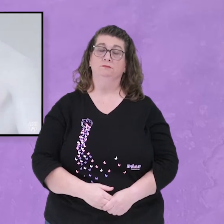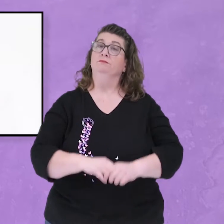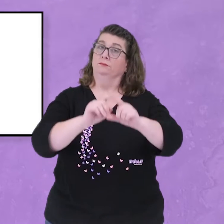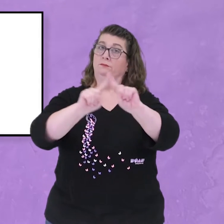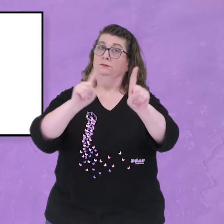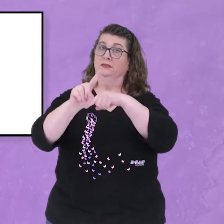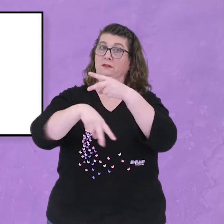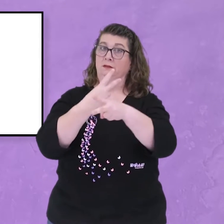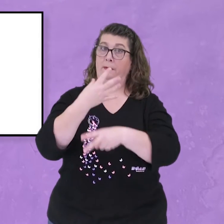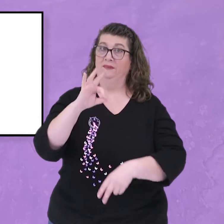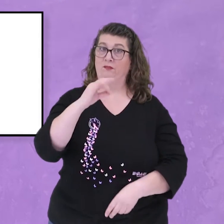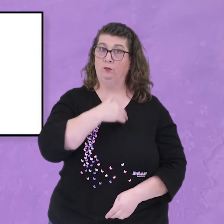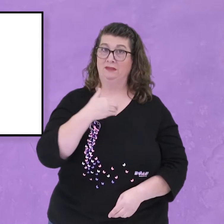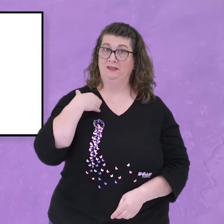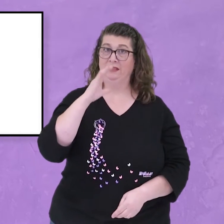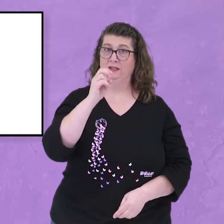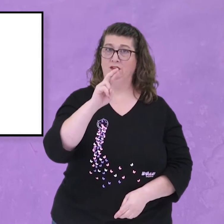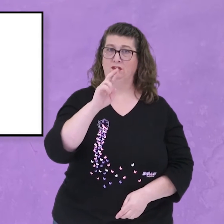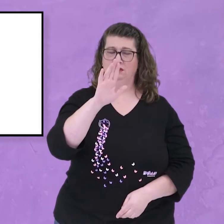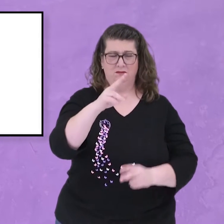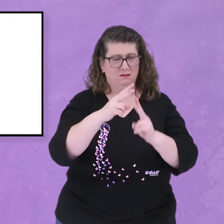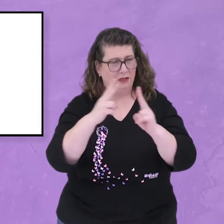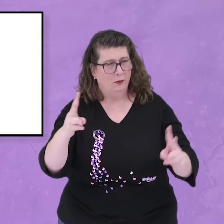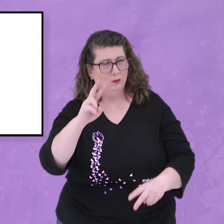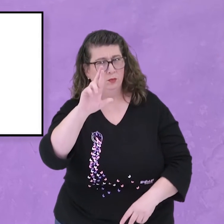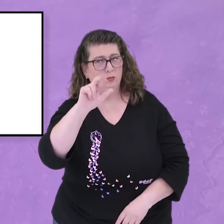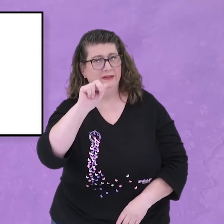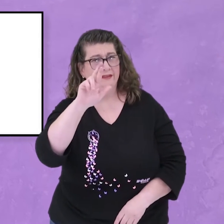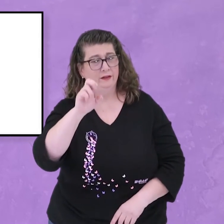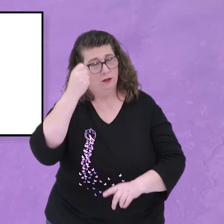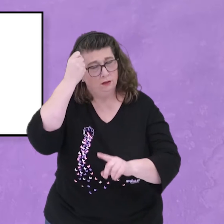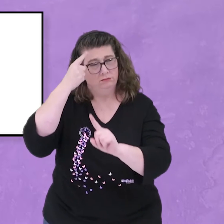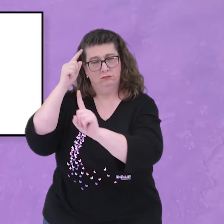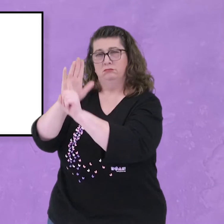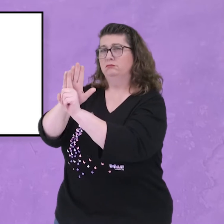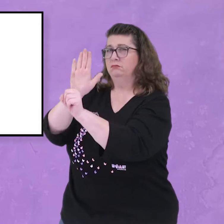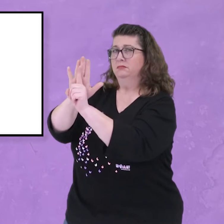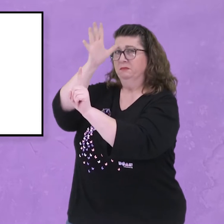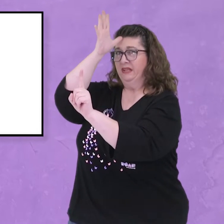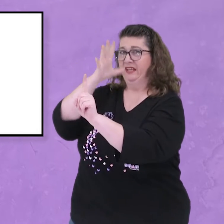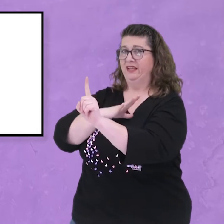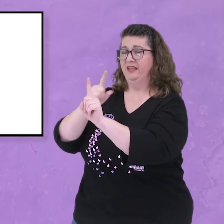There are other types of breast cancer, which is very rare,